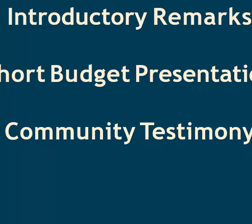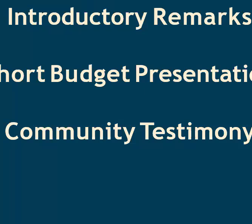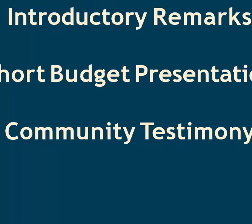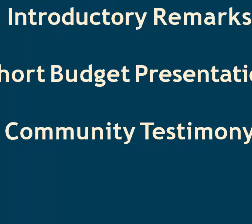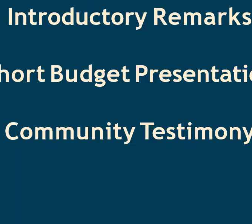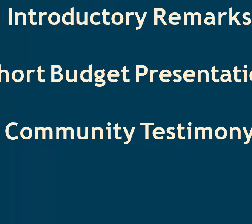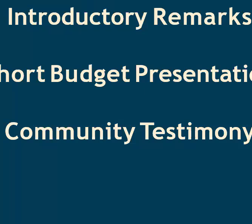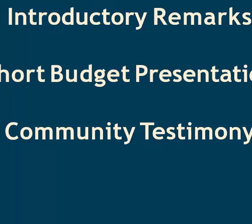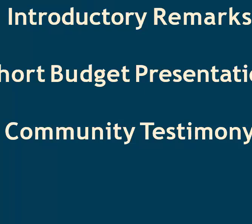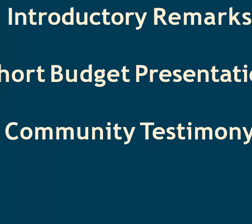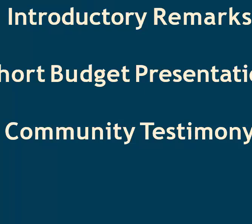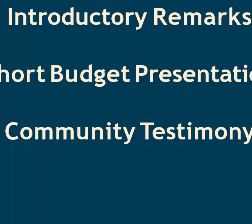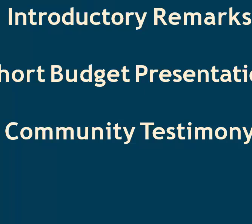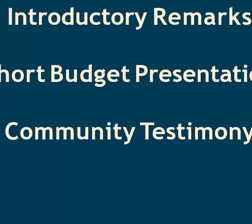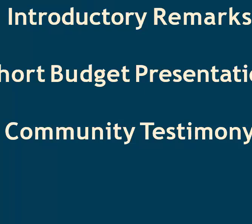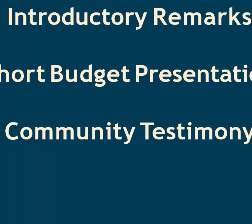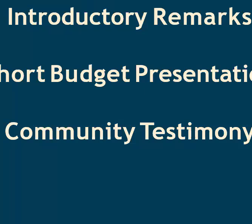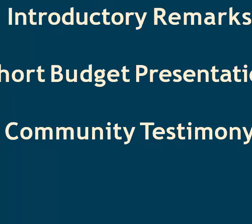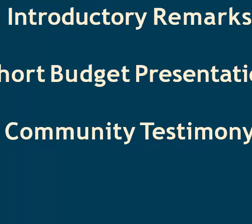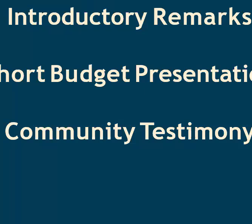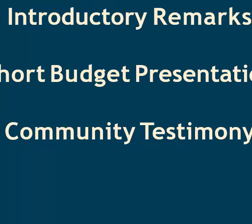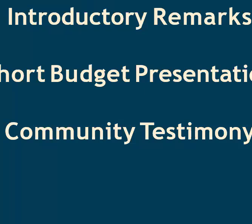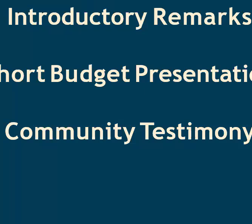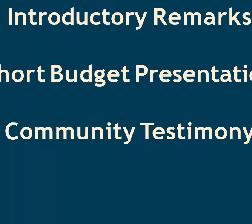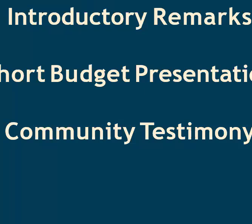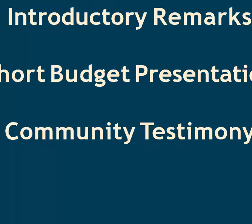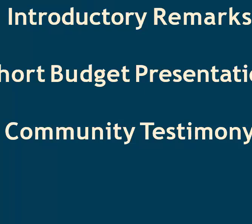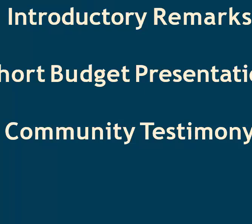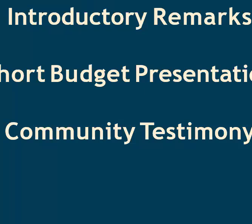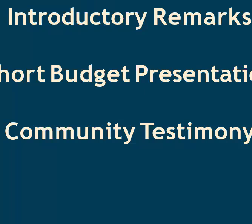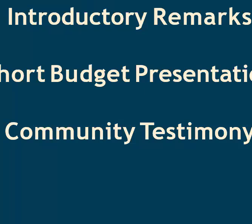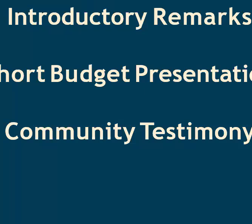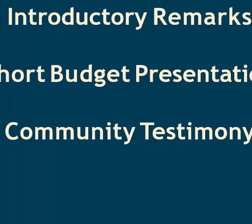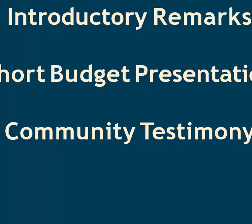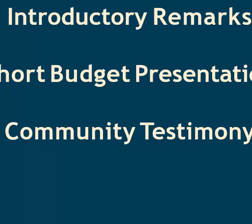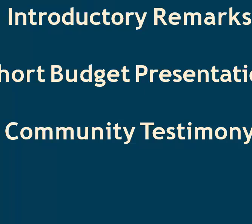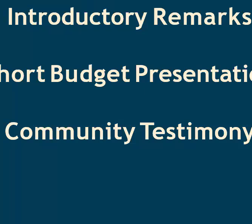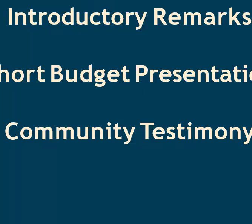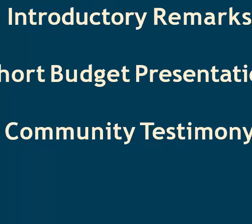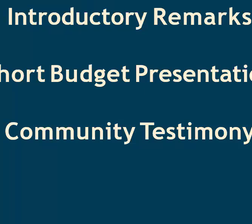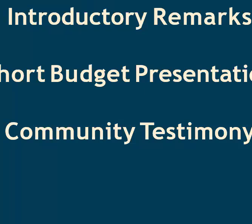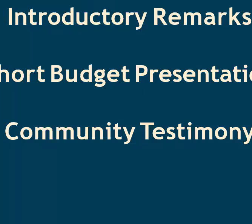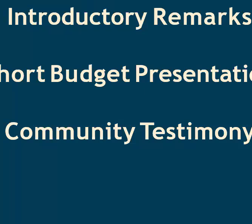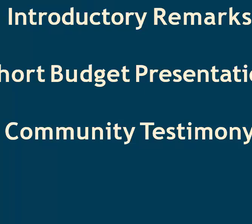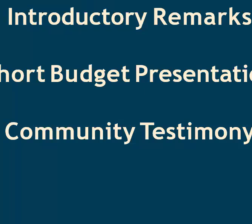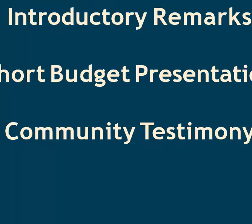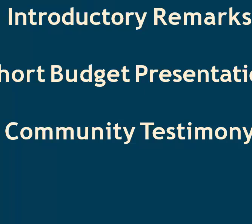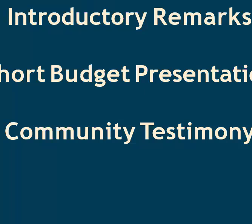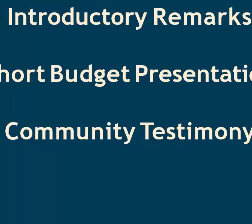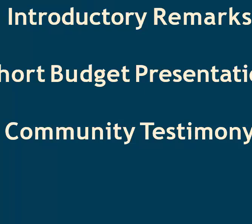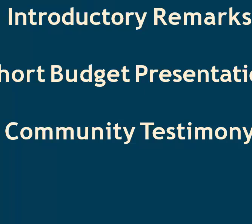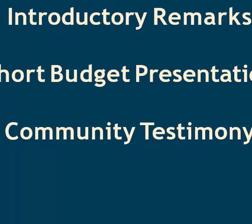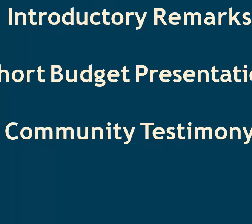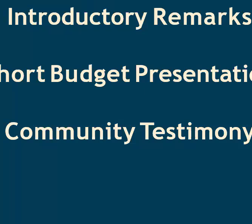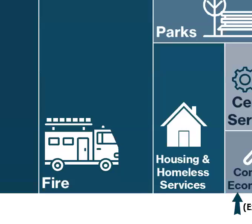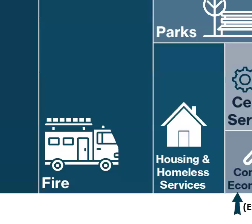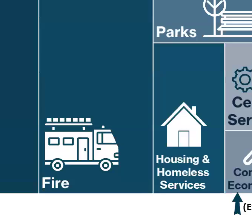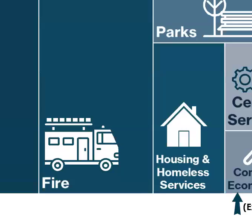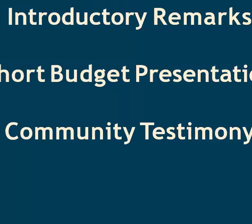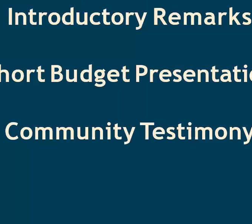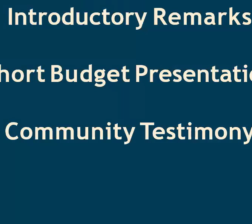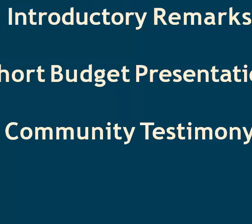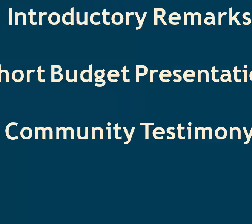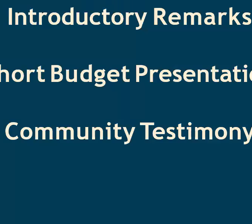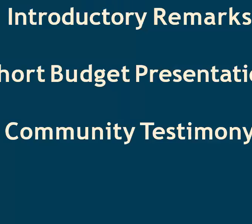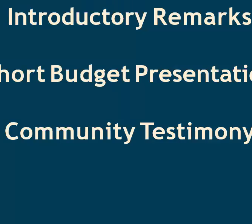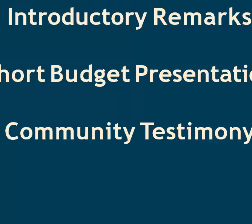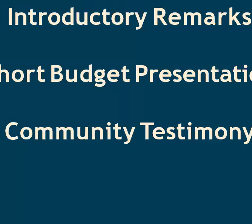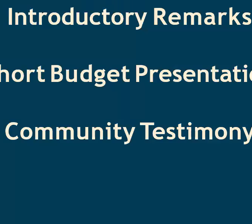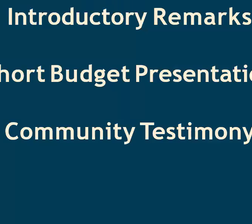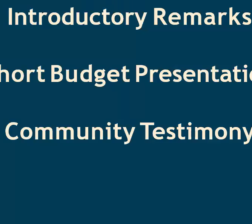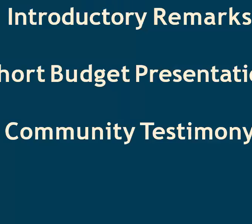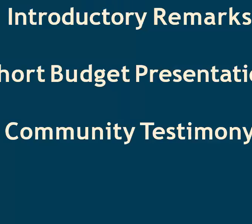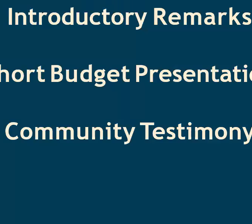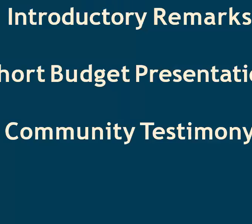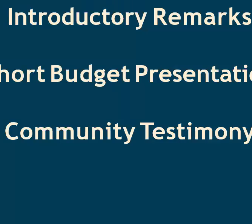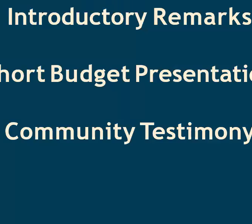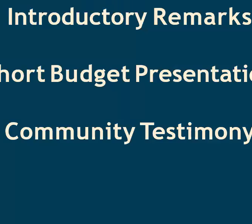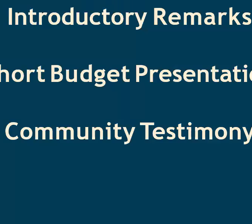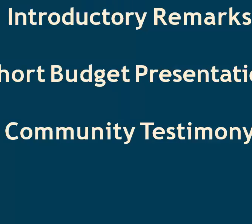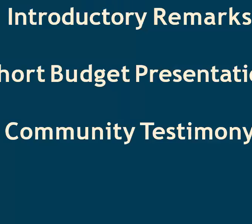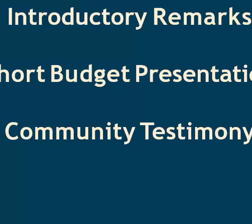Not just the status quo, but the future we want for our city. So give yourselves a round of applause as we welcome the budget director up.